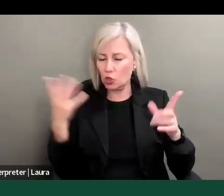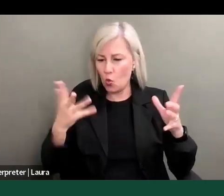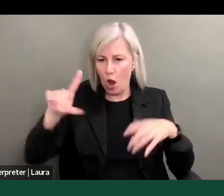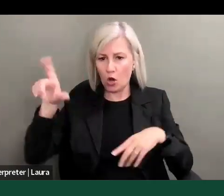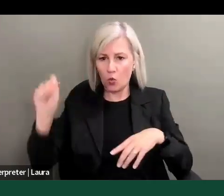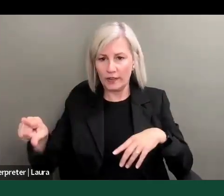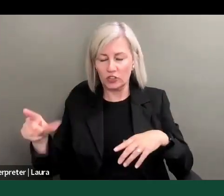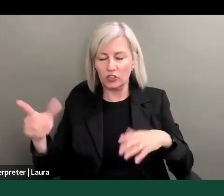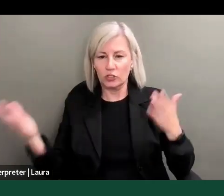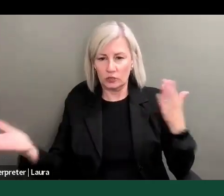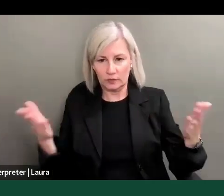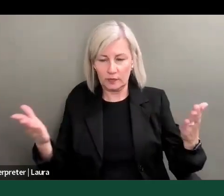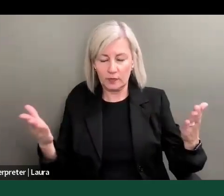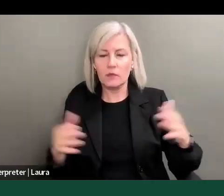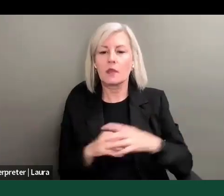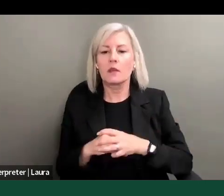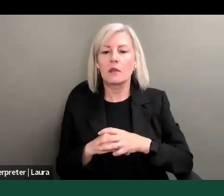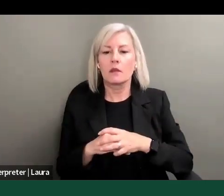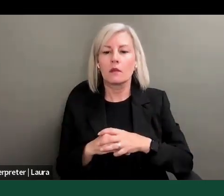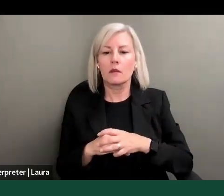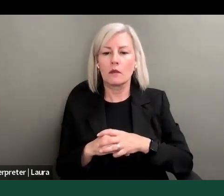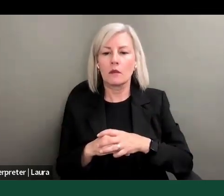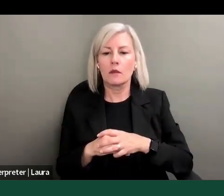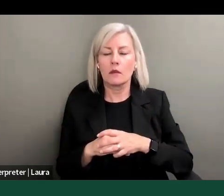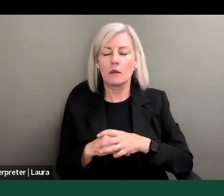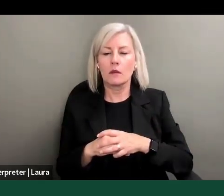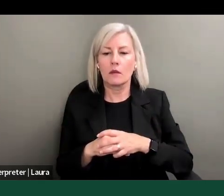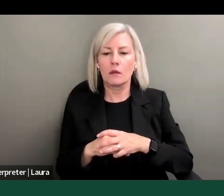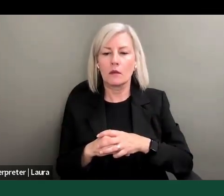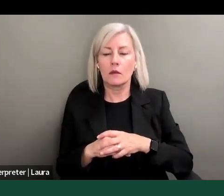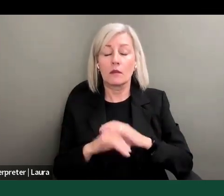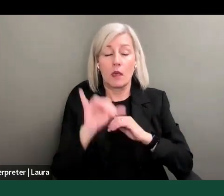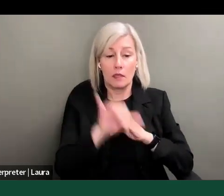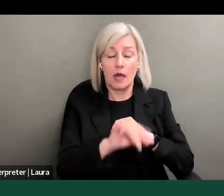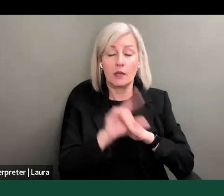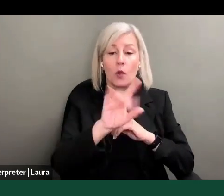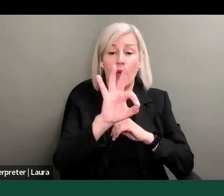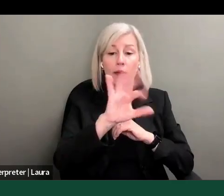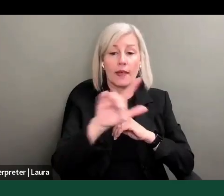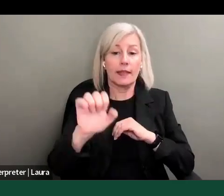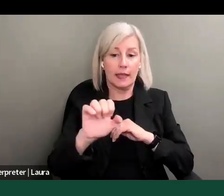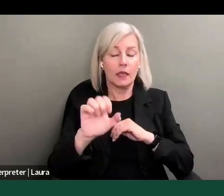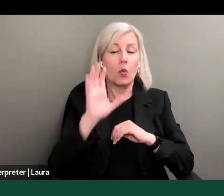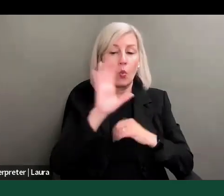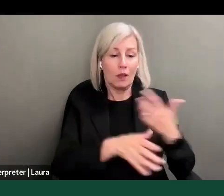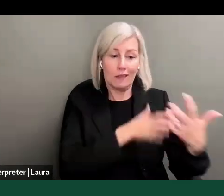at that moment. And that's where an FLE is going to have a place.